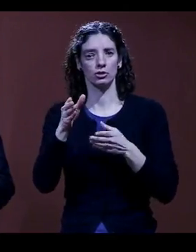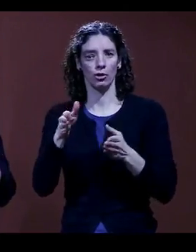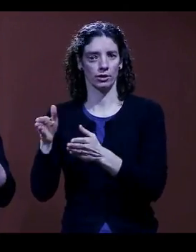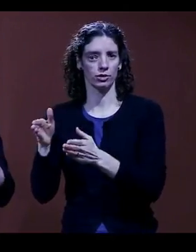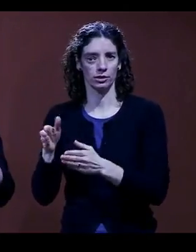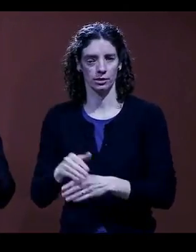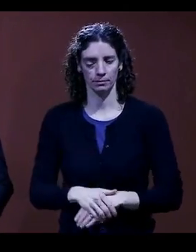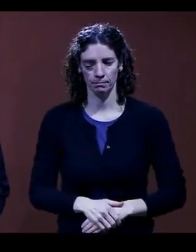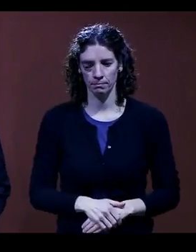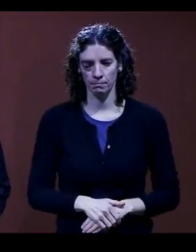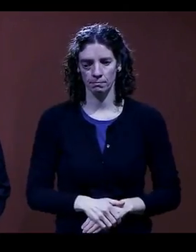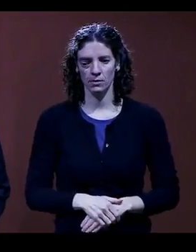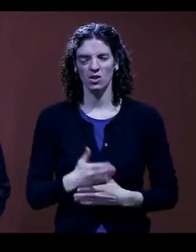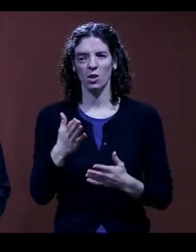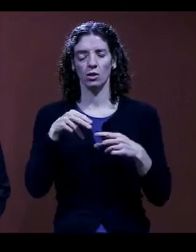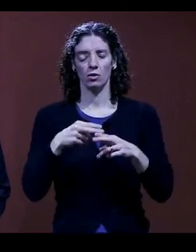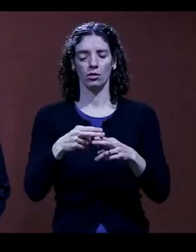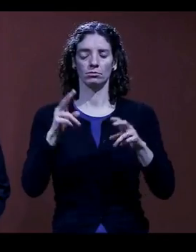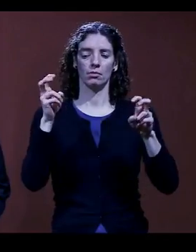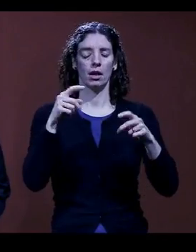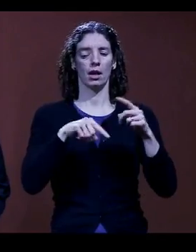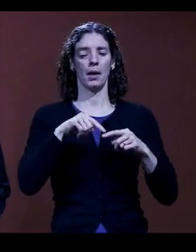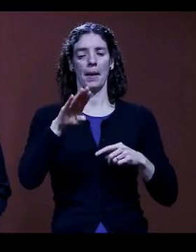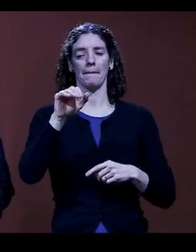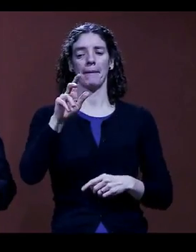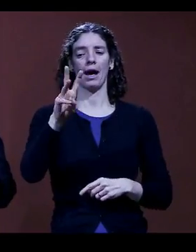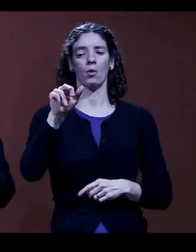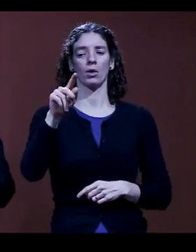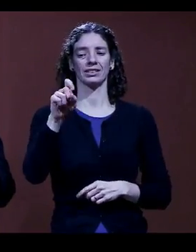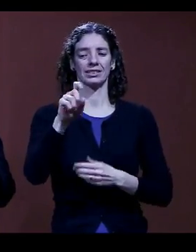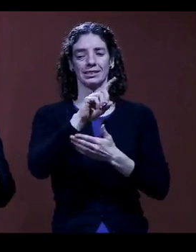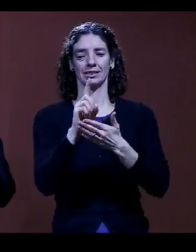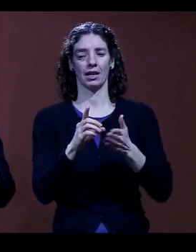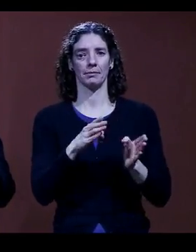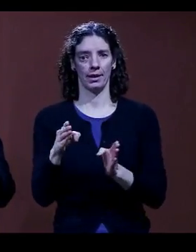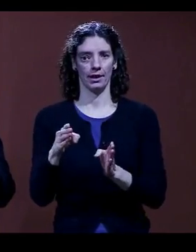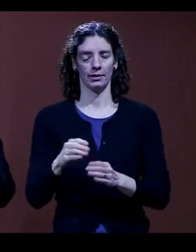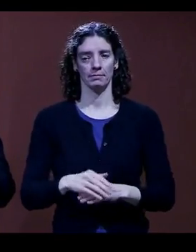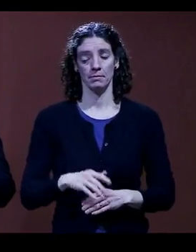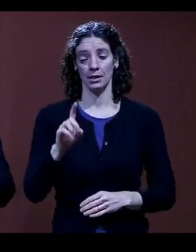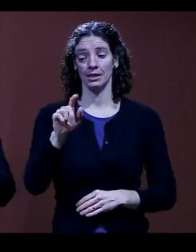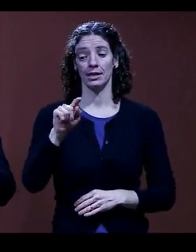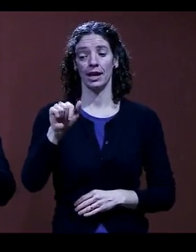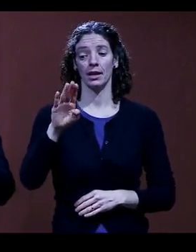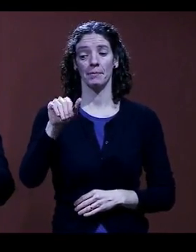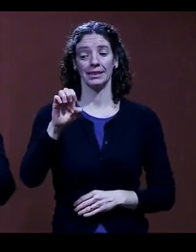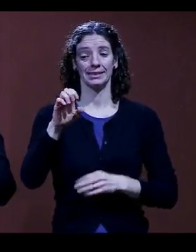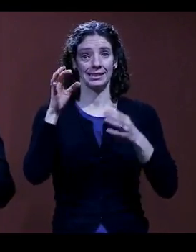Basic Data-Based Decision Making - Really, data-based decision making is a process in which